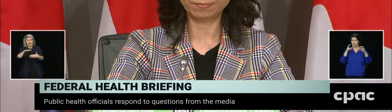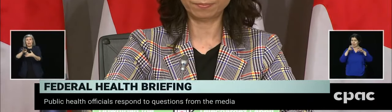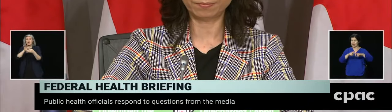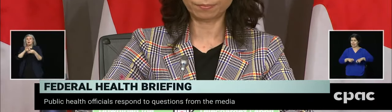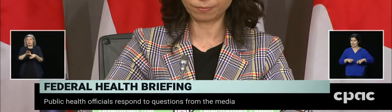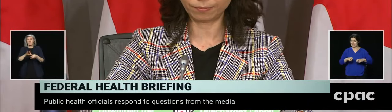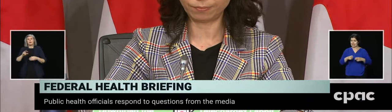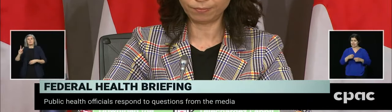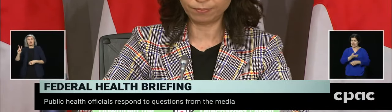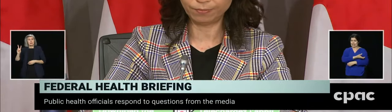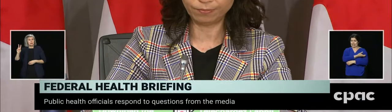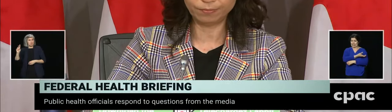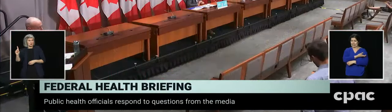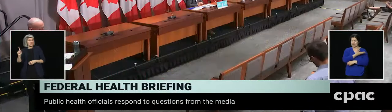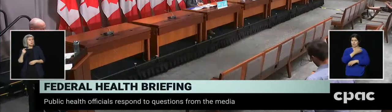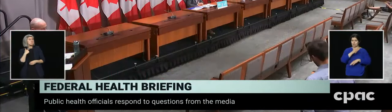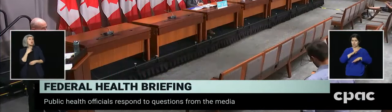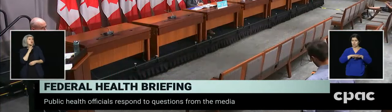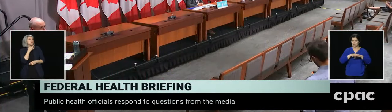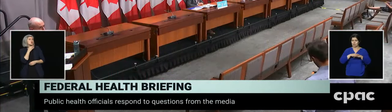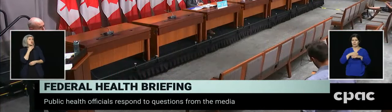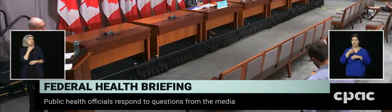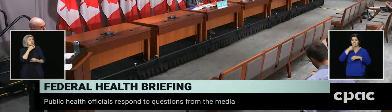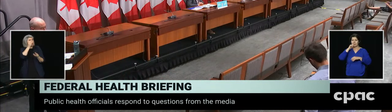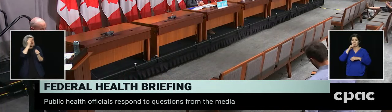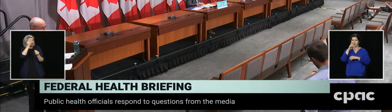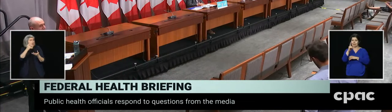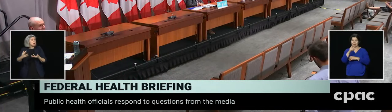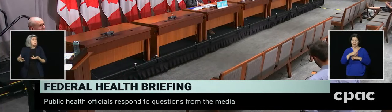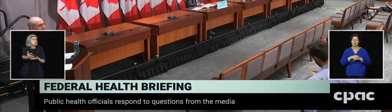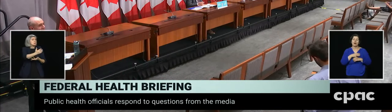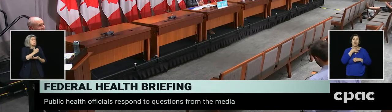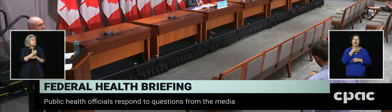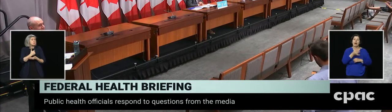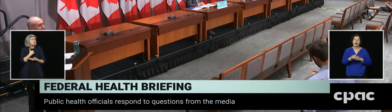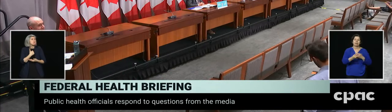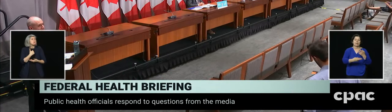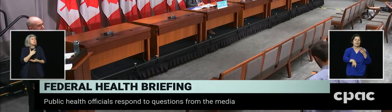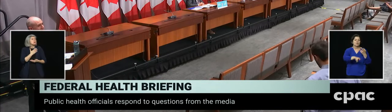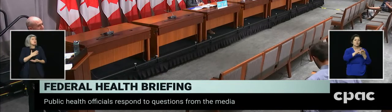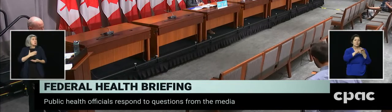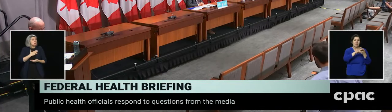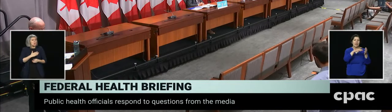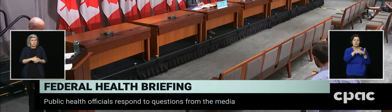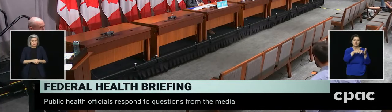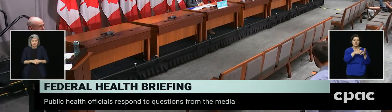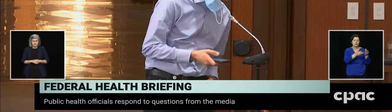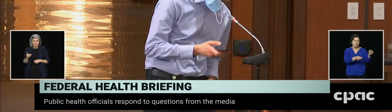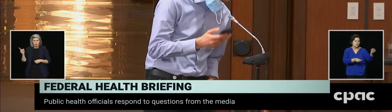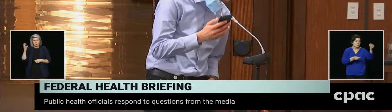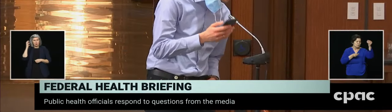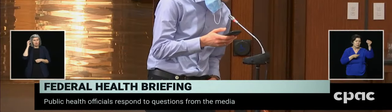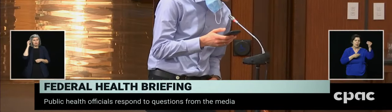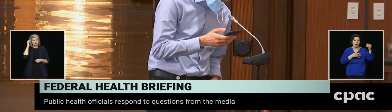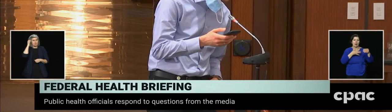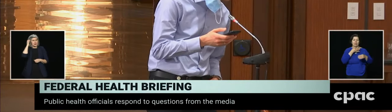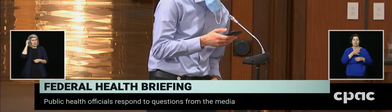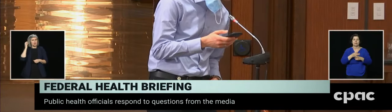THE RESULTS OF THOSE. RADIO CANADA.